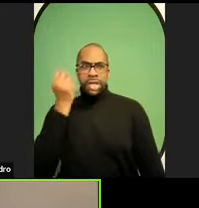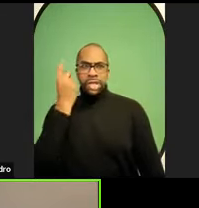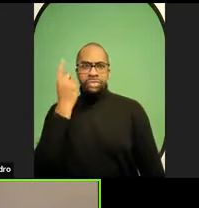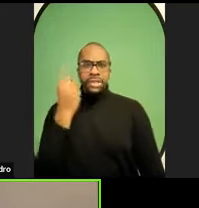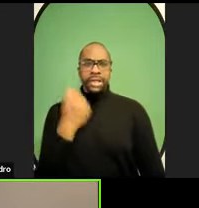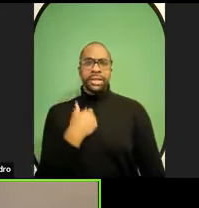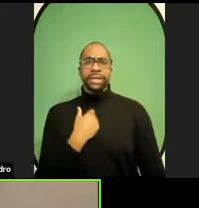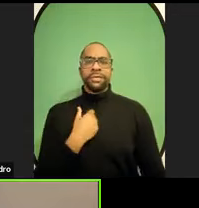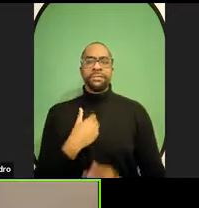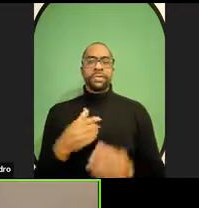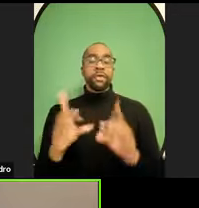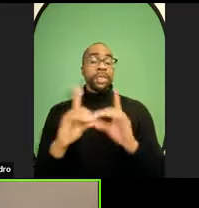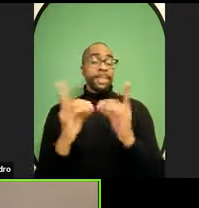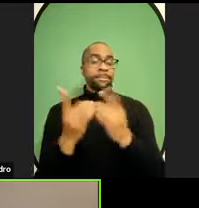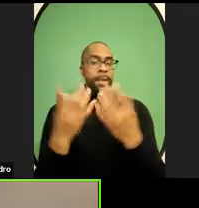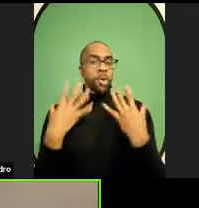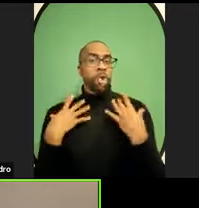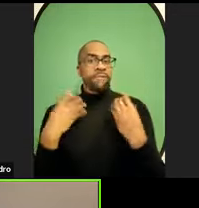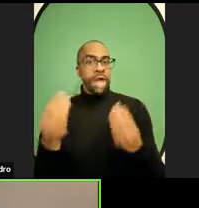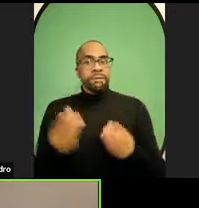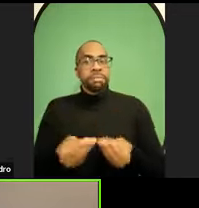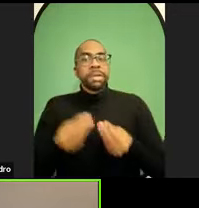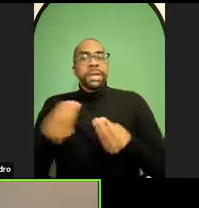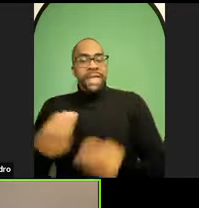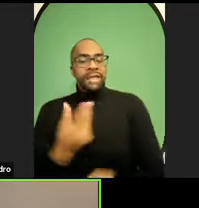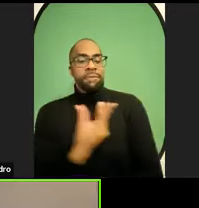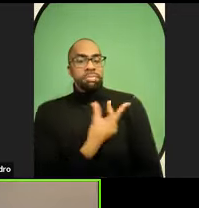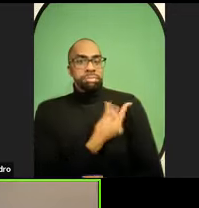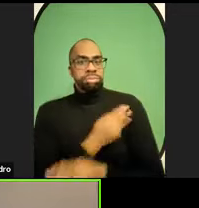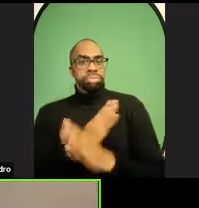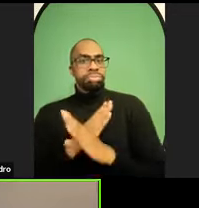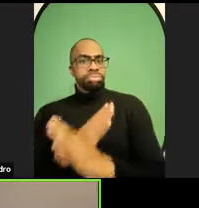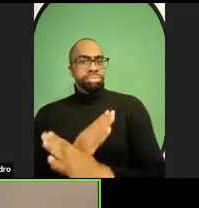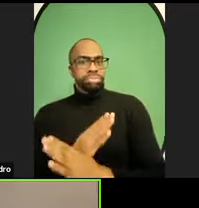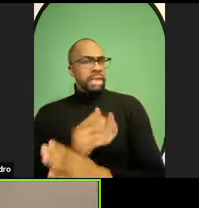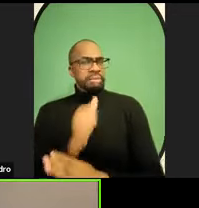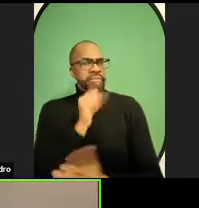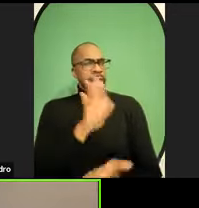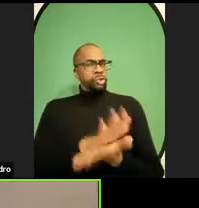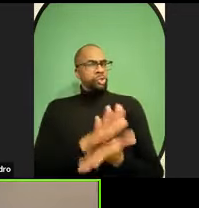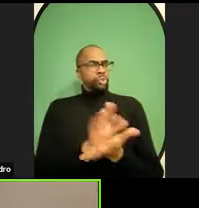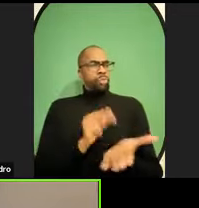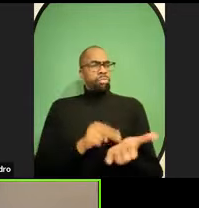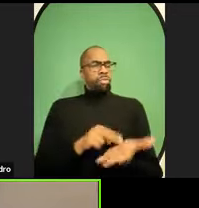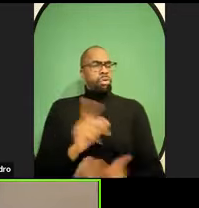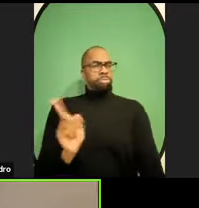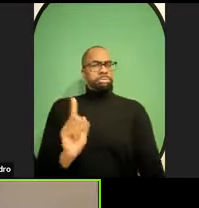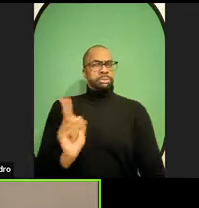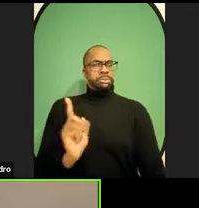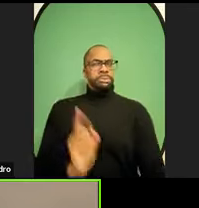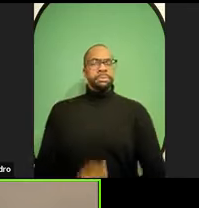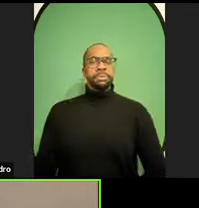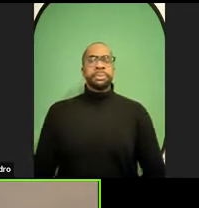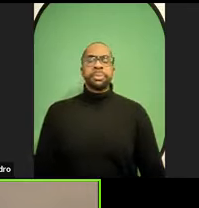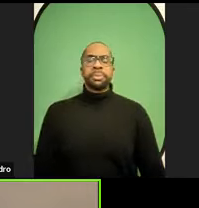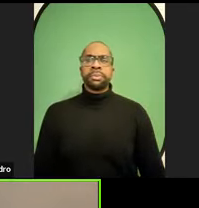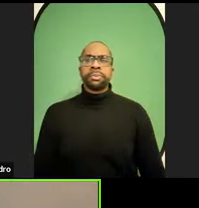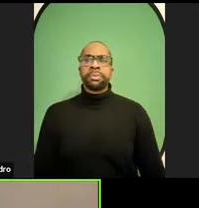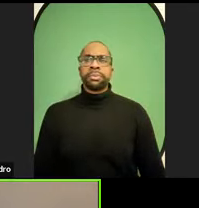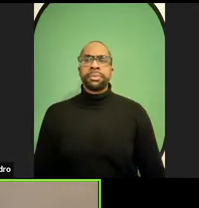questions. and and so. there they're having Conversations